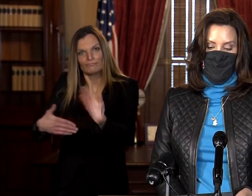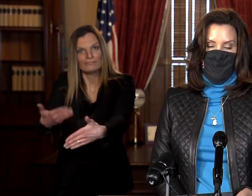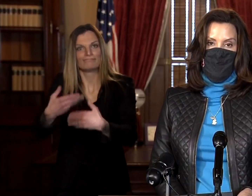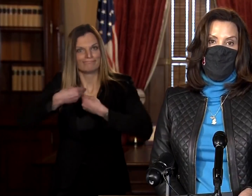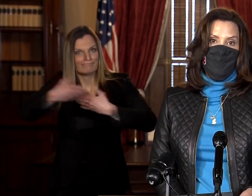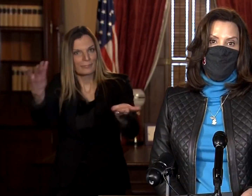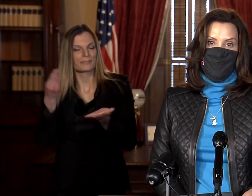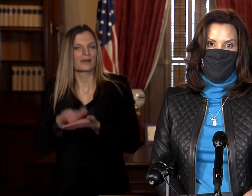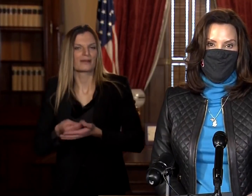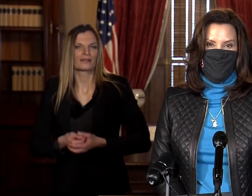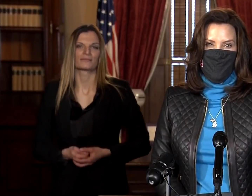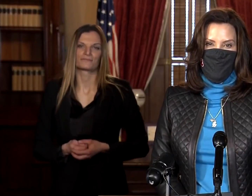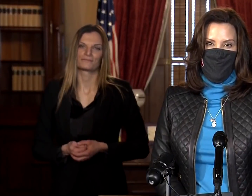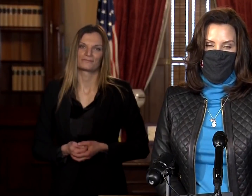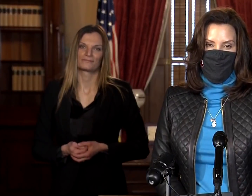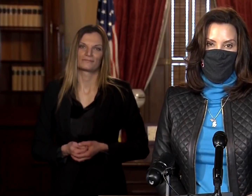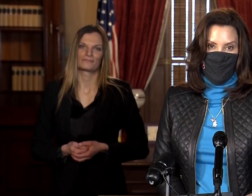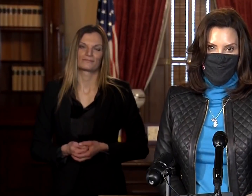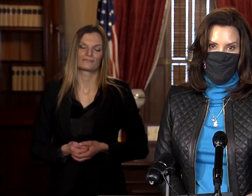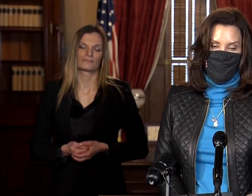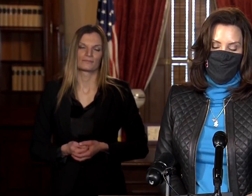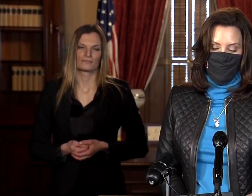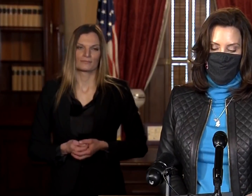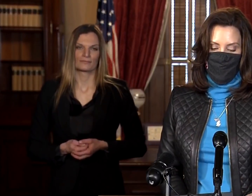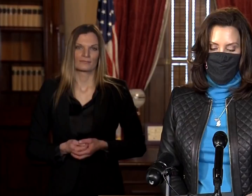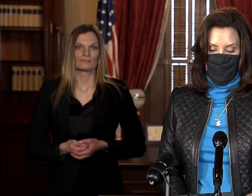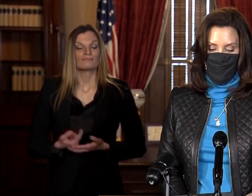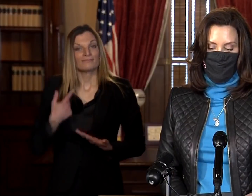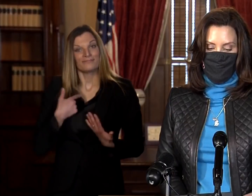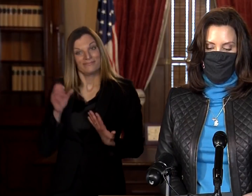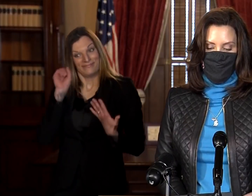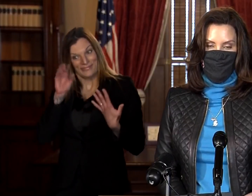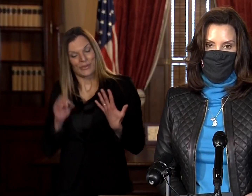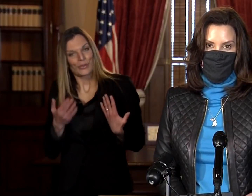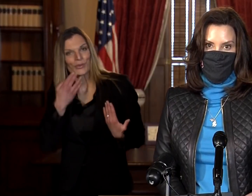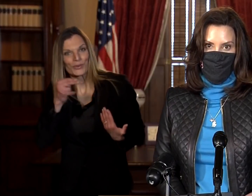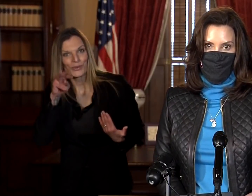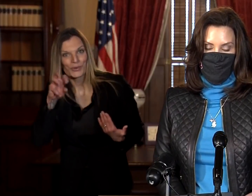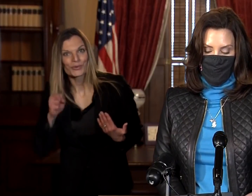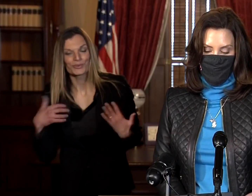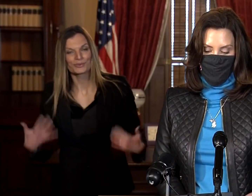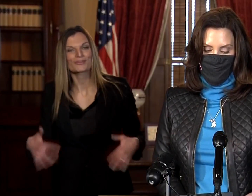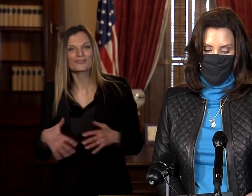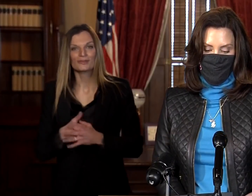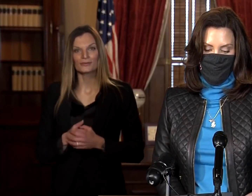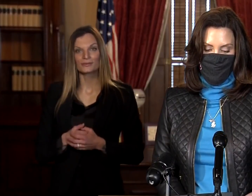can, in order to get benefits out the door as quickly as out the door as quickly as possible. possible. Again, it’s another positive